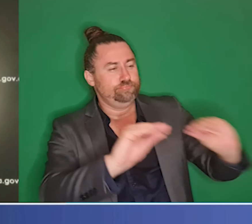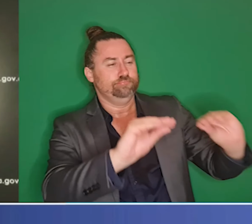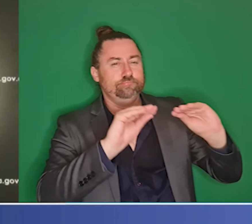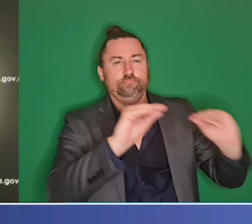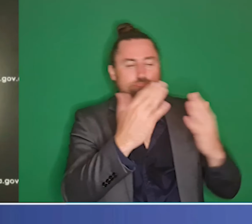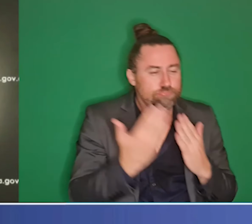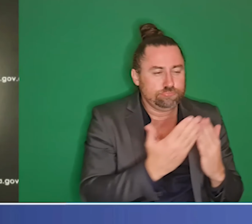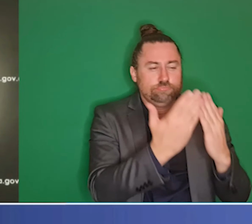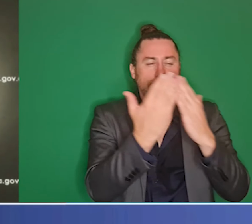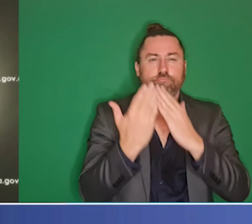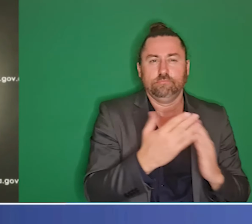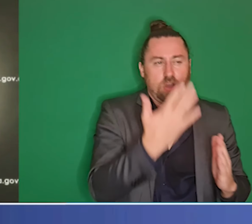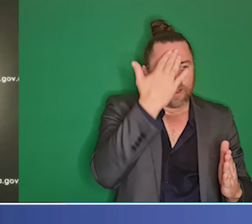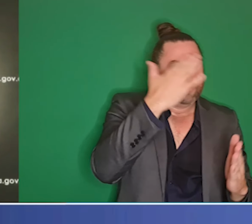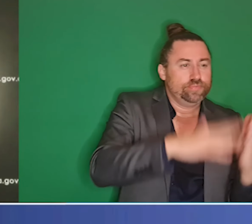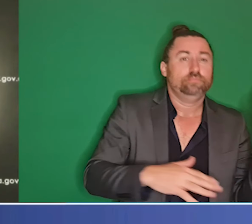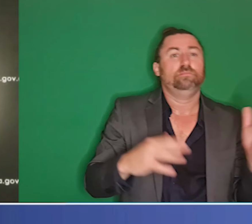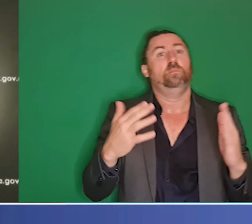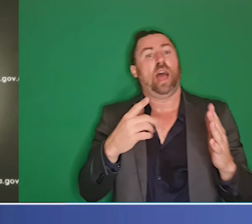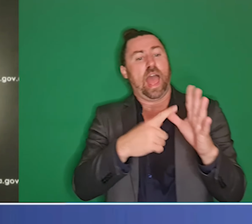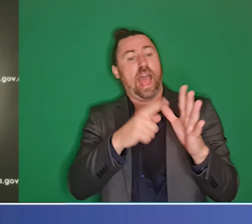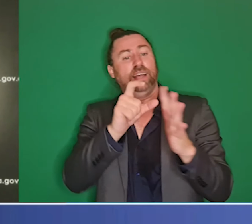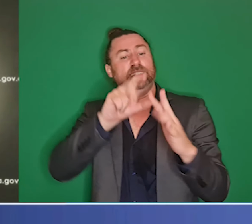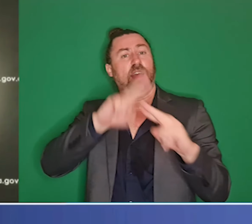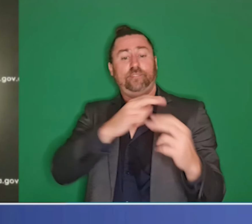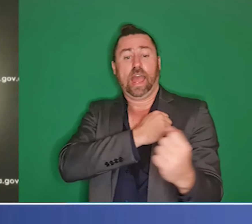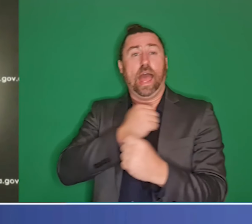Matters in relation to the ADF are obviously a matter for the prime minister.